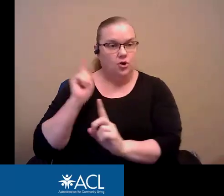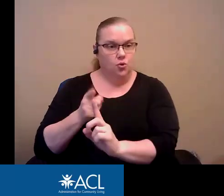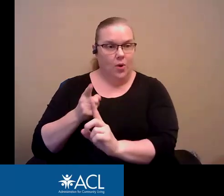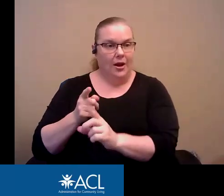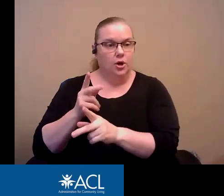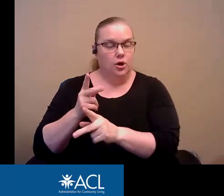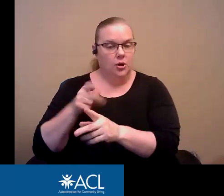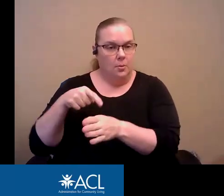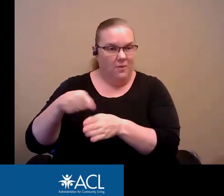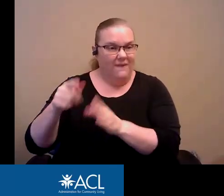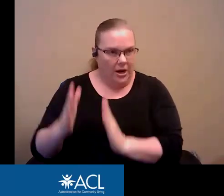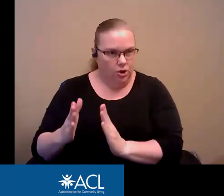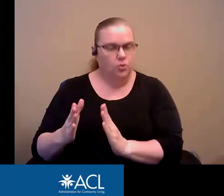is really critical to what we're doing.